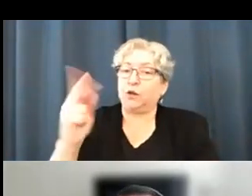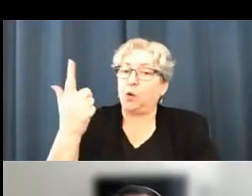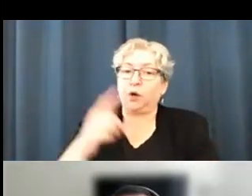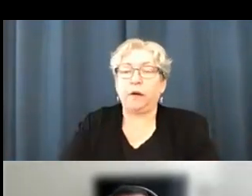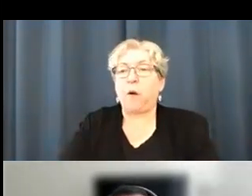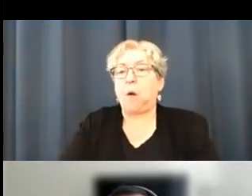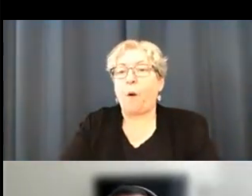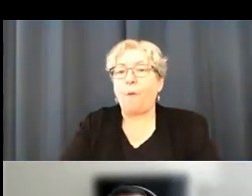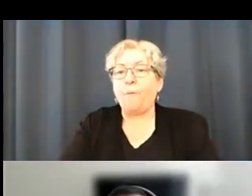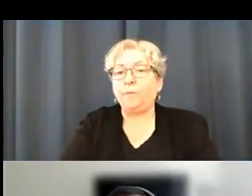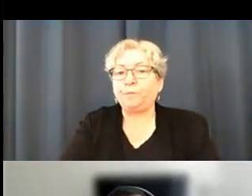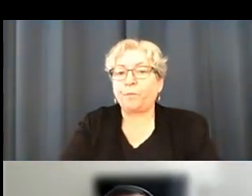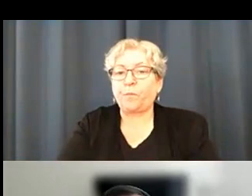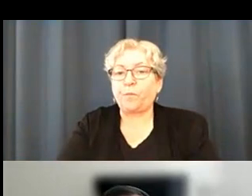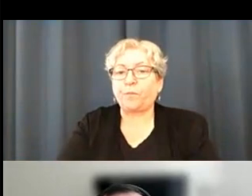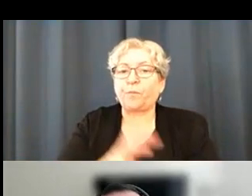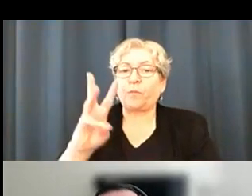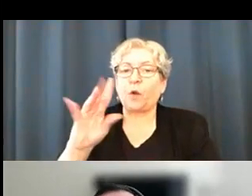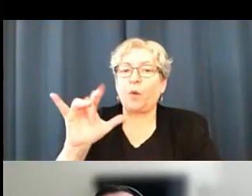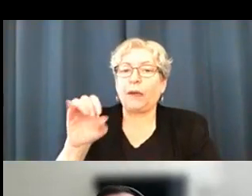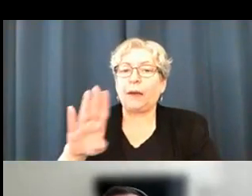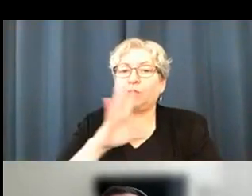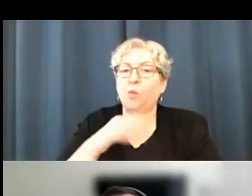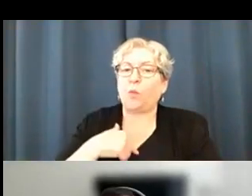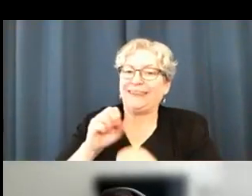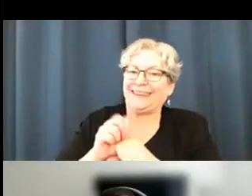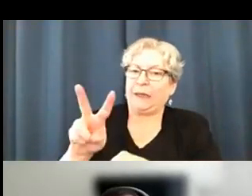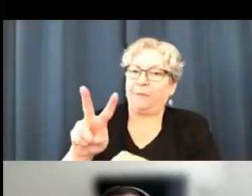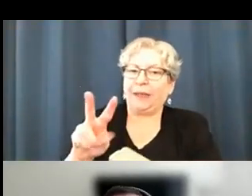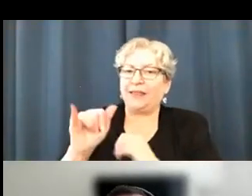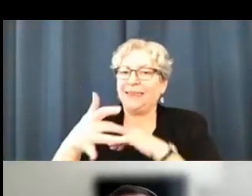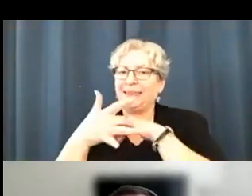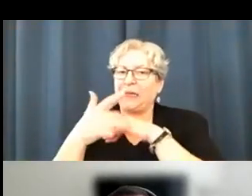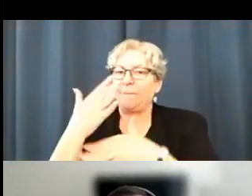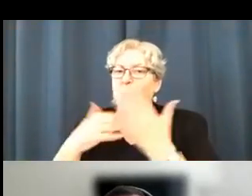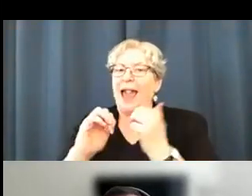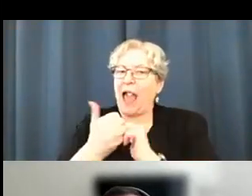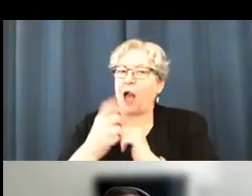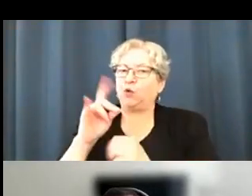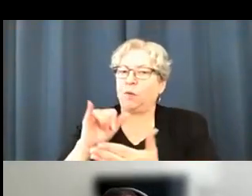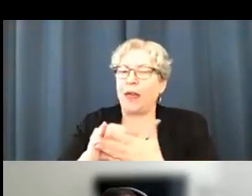And we're skipping over the technical part of how you would do this, but in code,